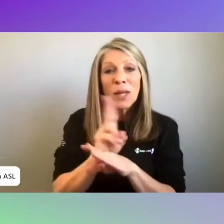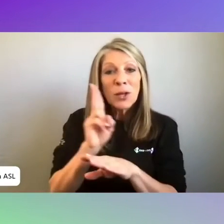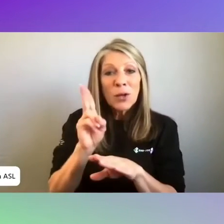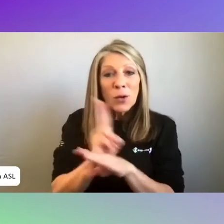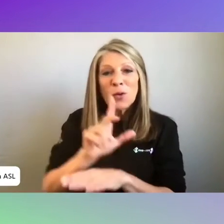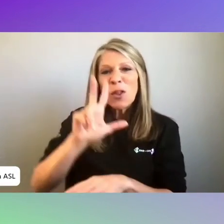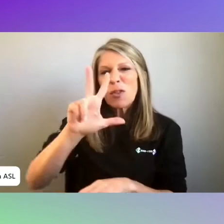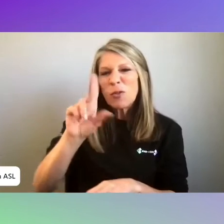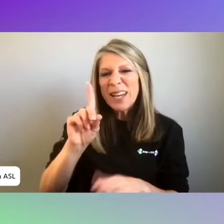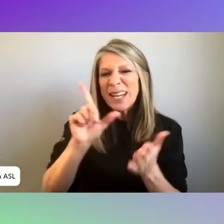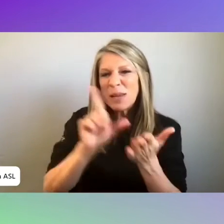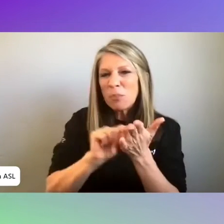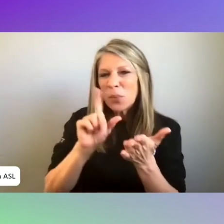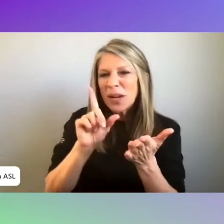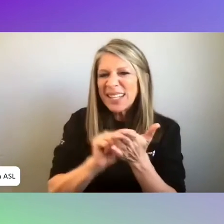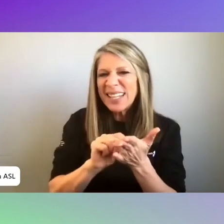period it can be slow, and as some in the audience will